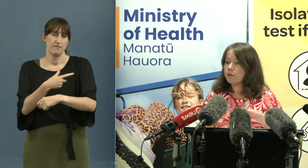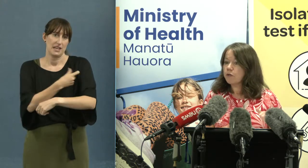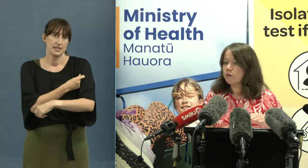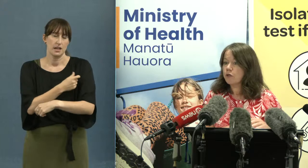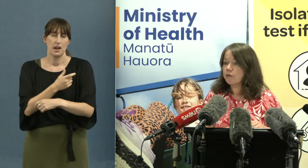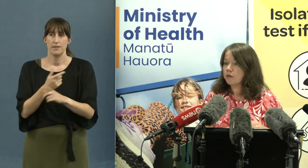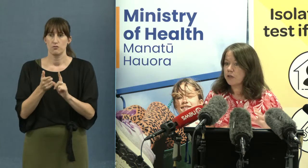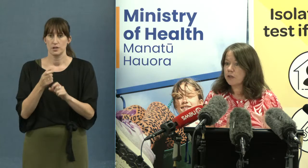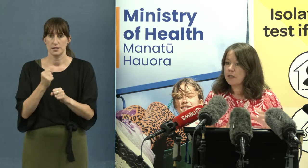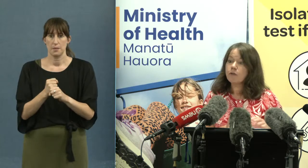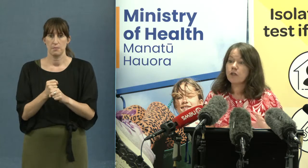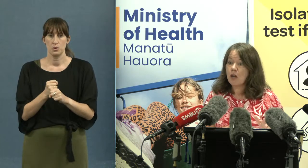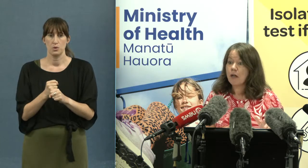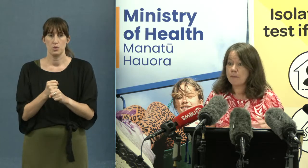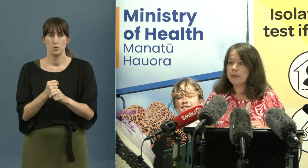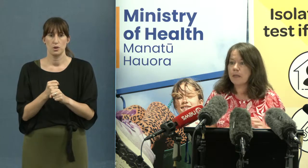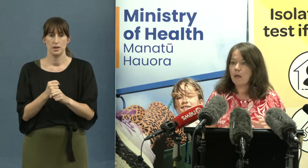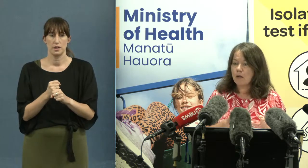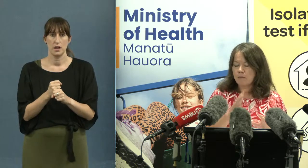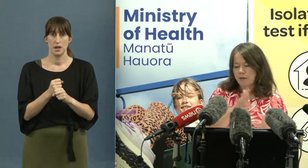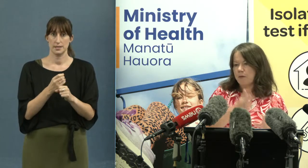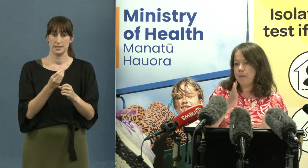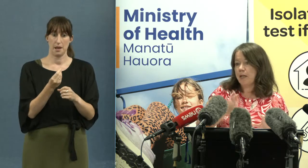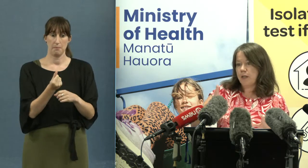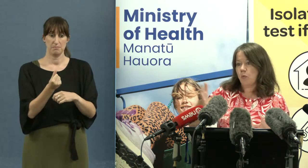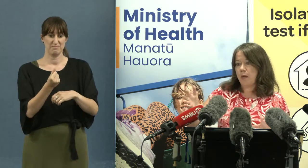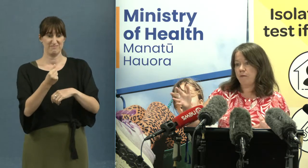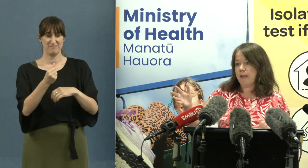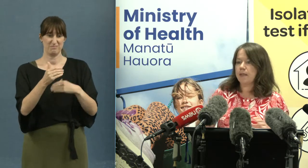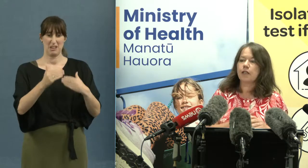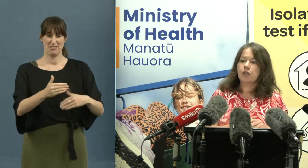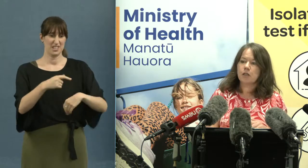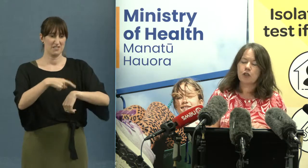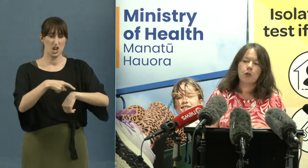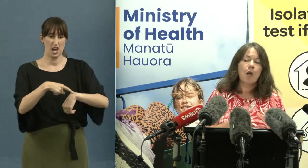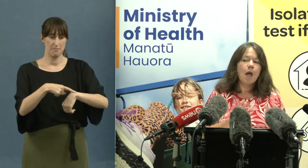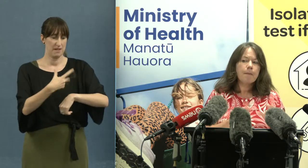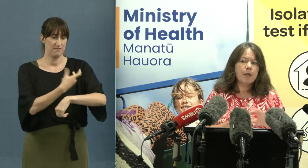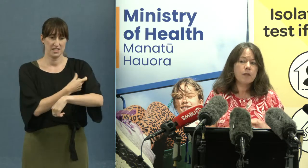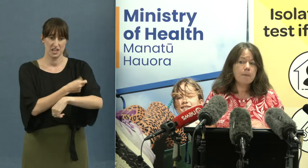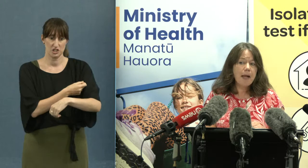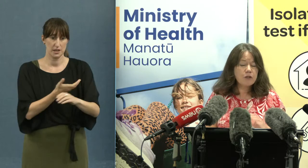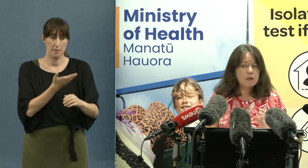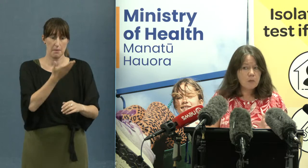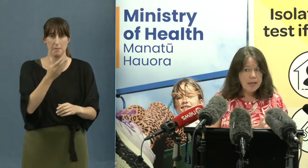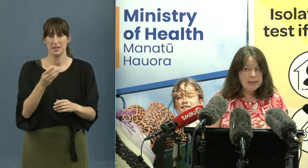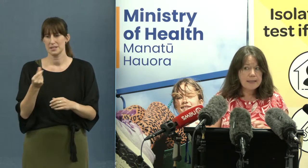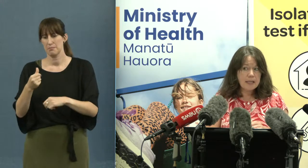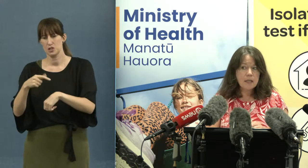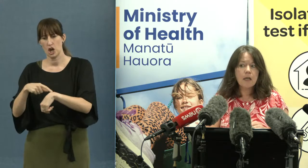uptake was different at different times, different periods when vaccinations are